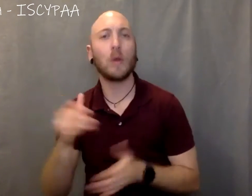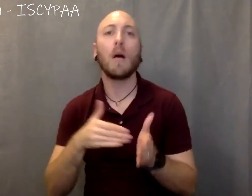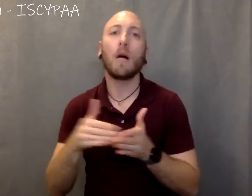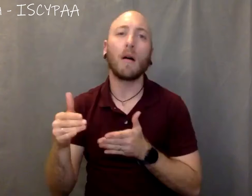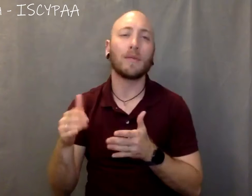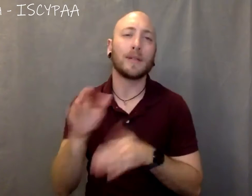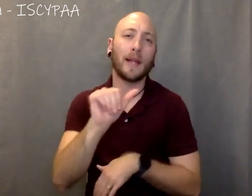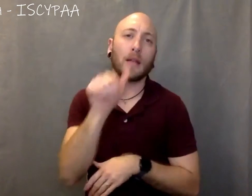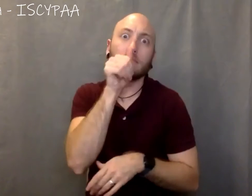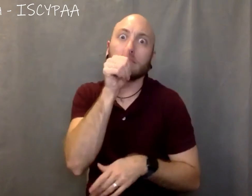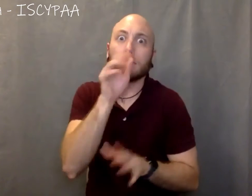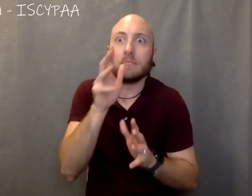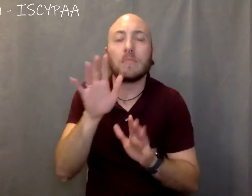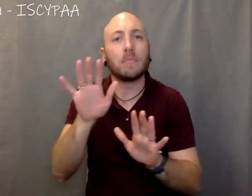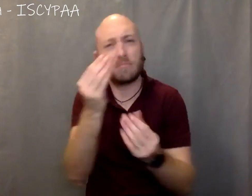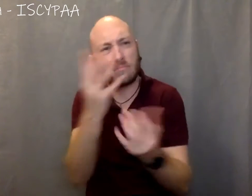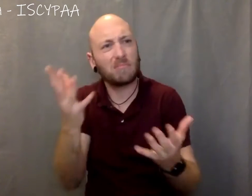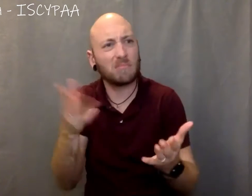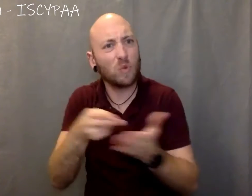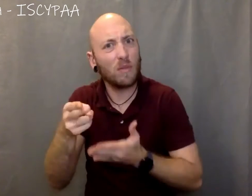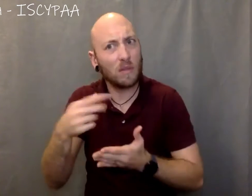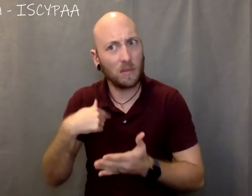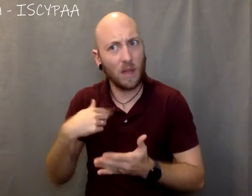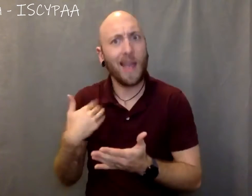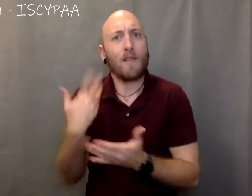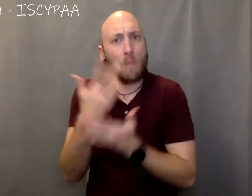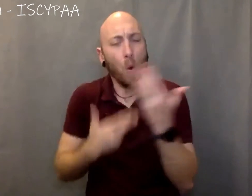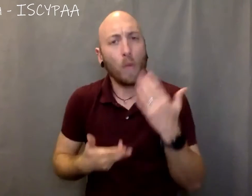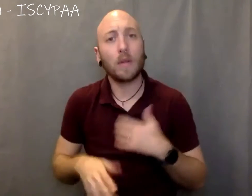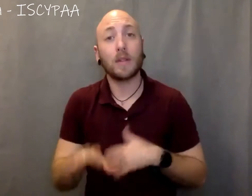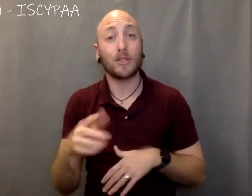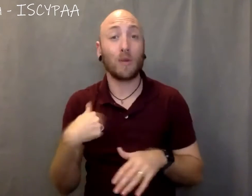and I could tell you a lot about what I'm treated looks like and what "so-dry-ety"